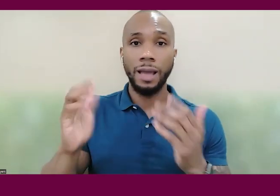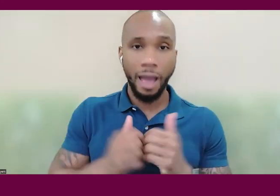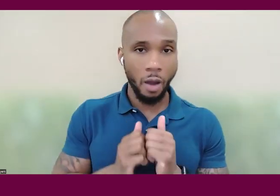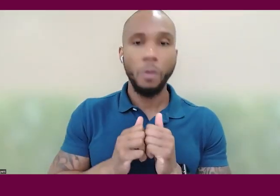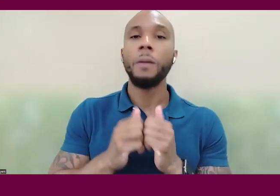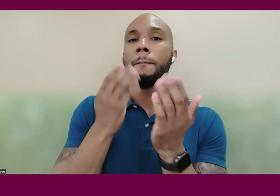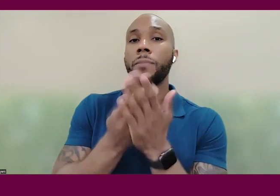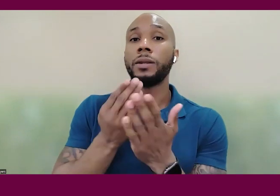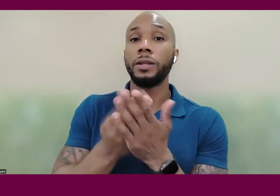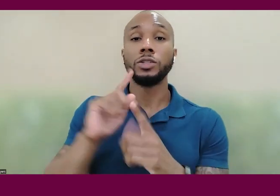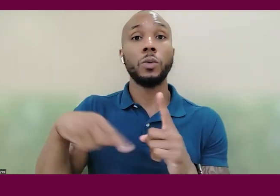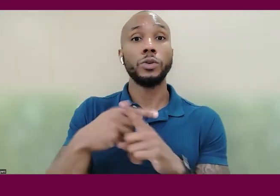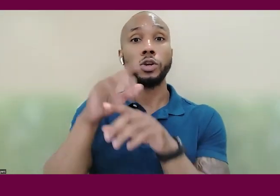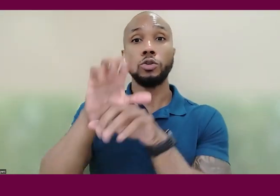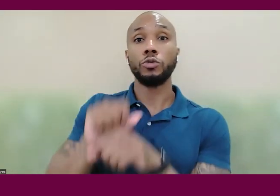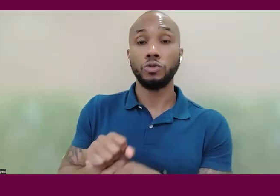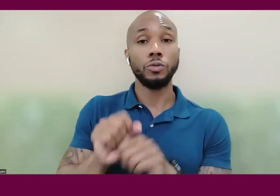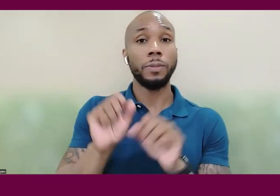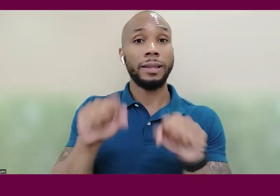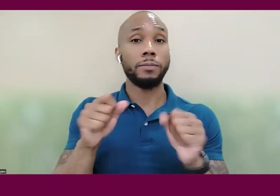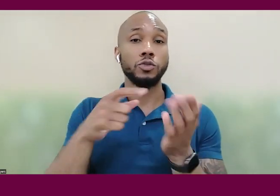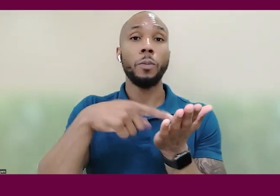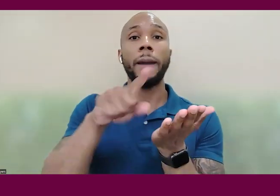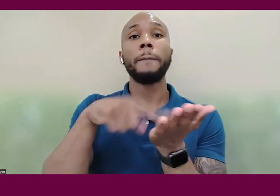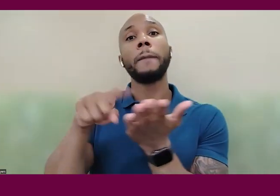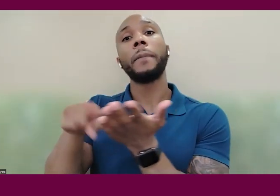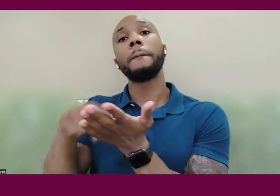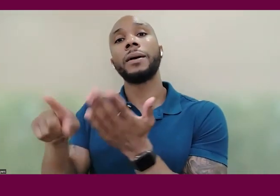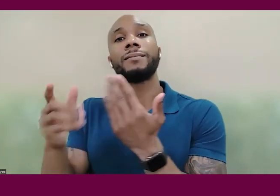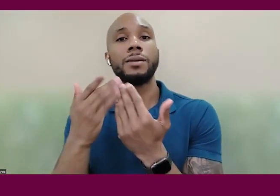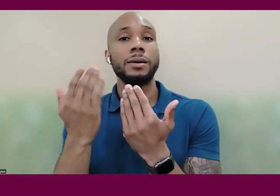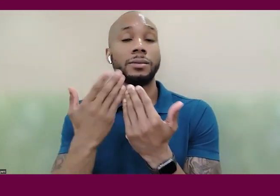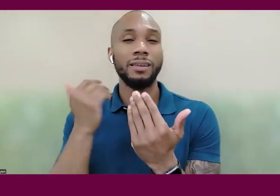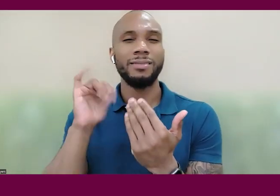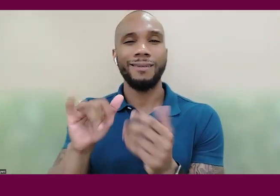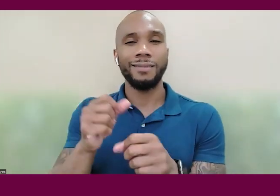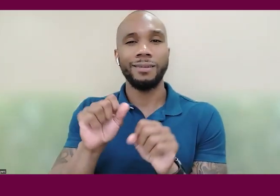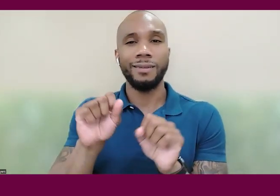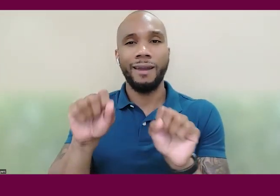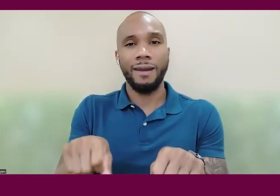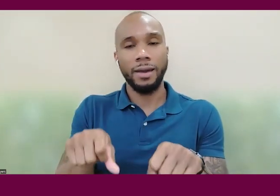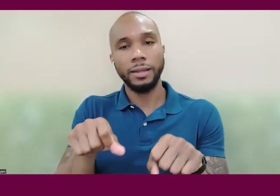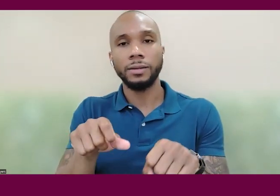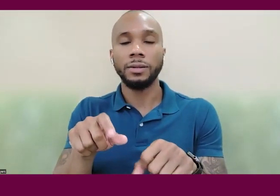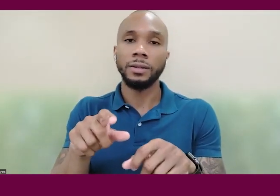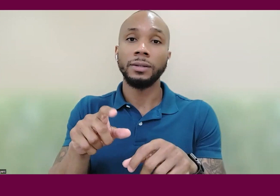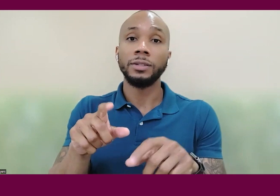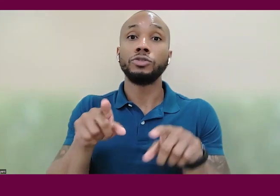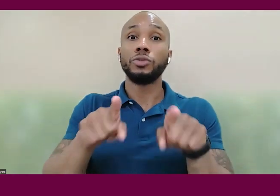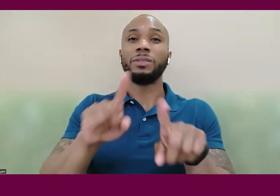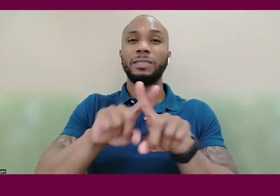So when you get used to being able to pay for stuff, that can in different times, become